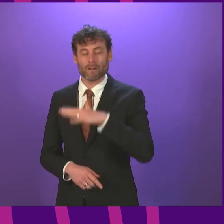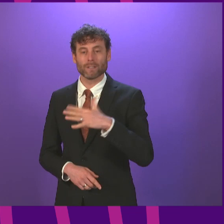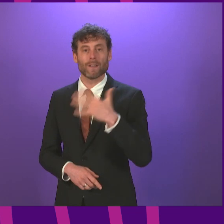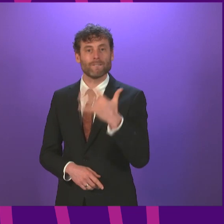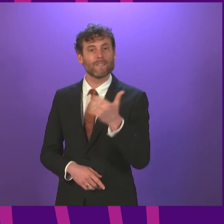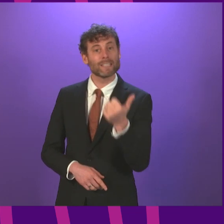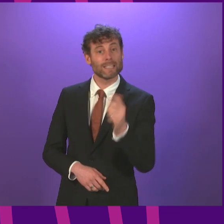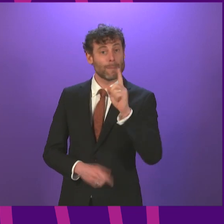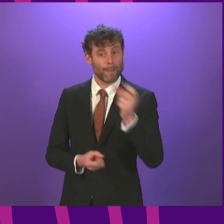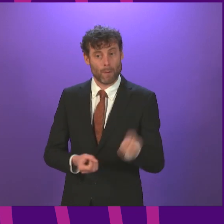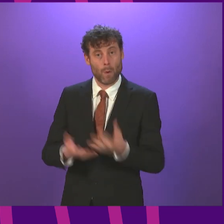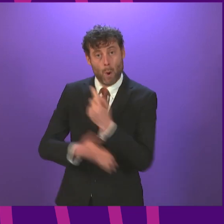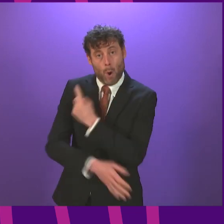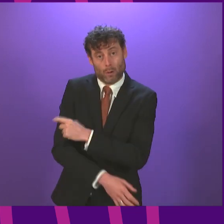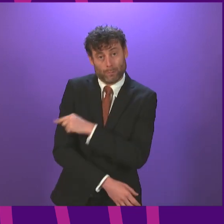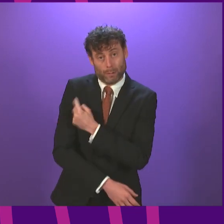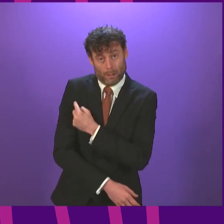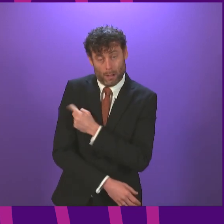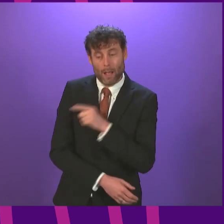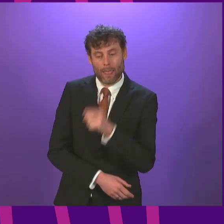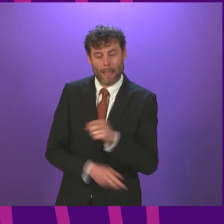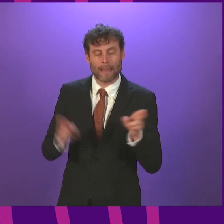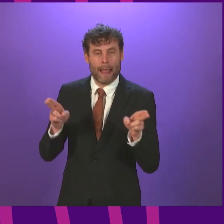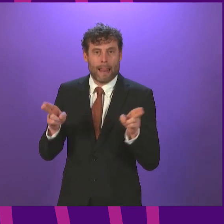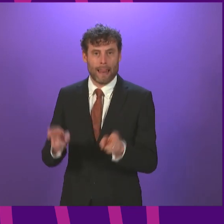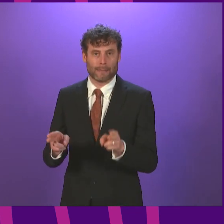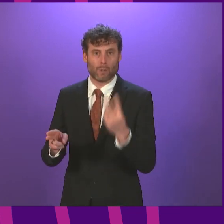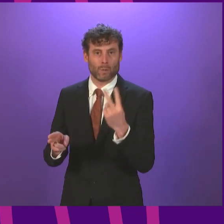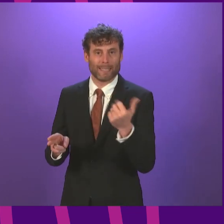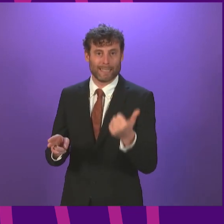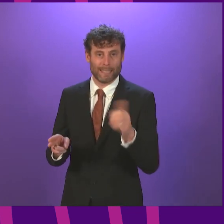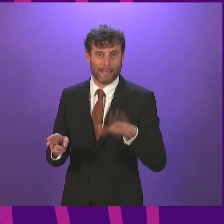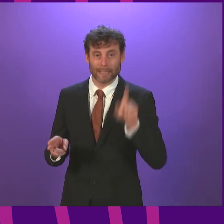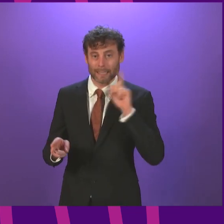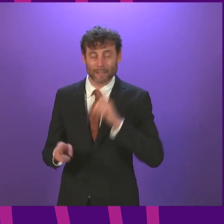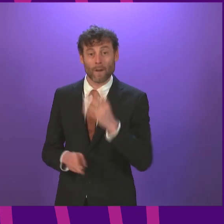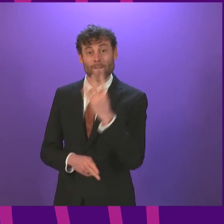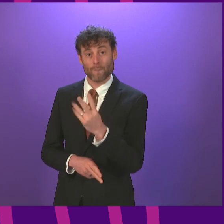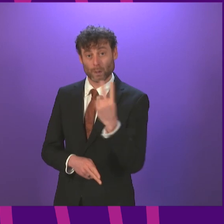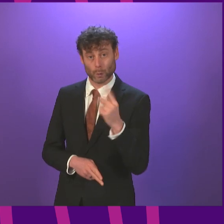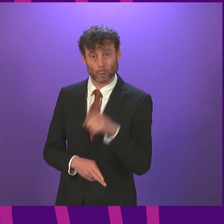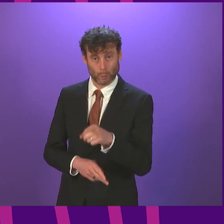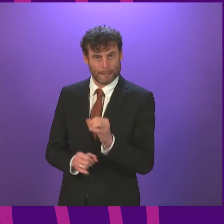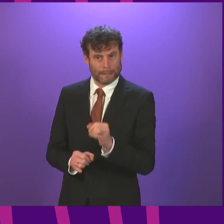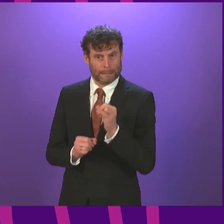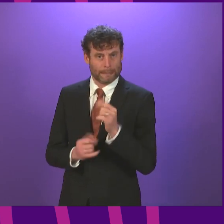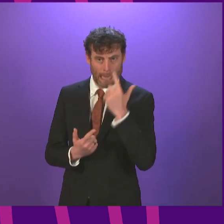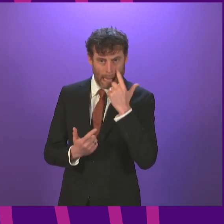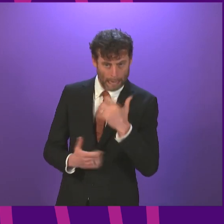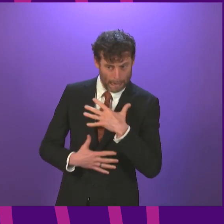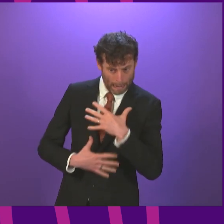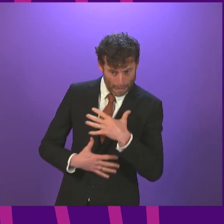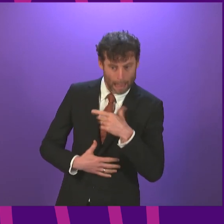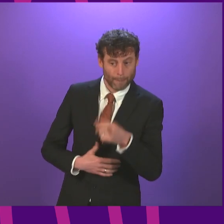people in hospital, which is 26 fewer than yesterday, and 42 people are in intensive care, which is seven fewer than yesterday.